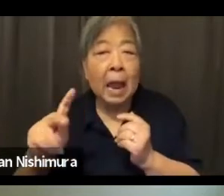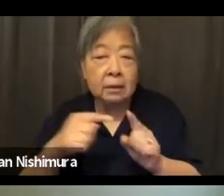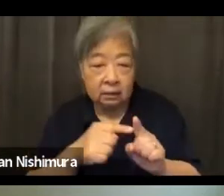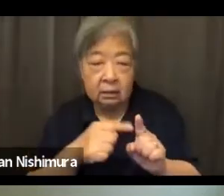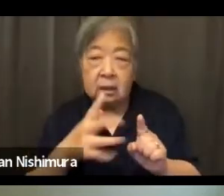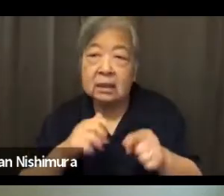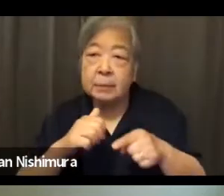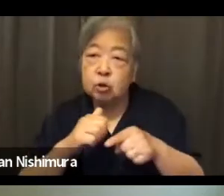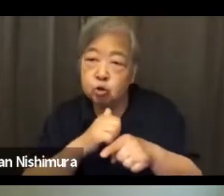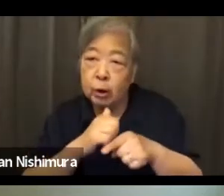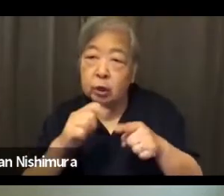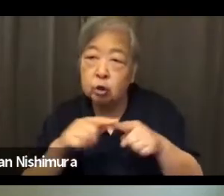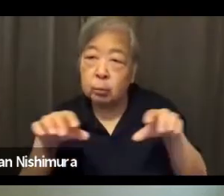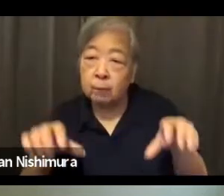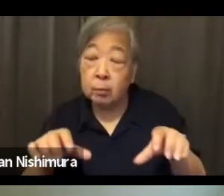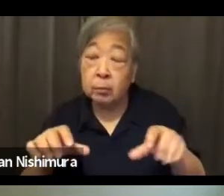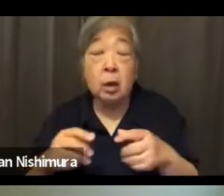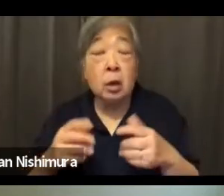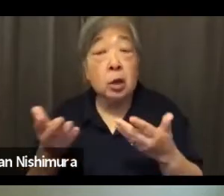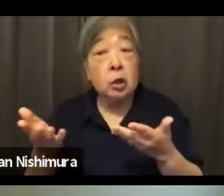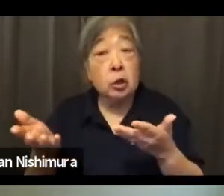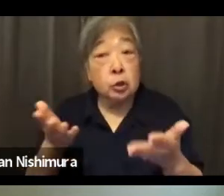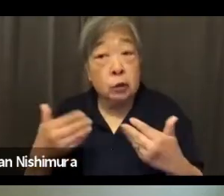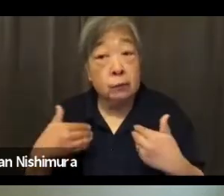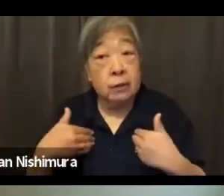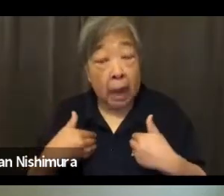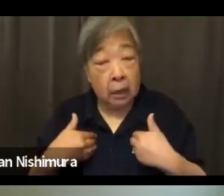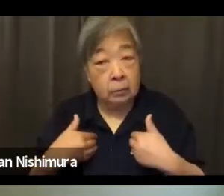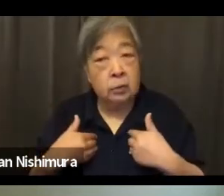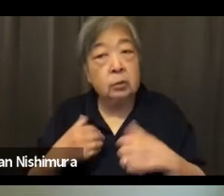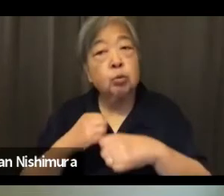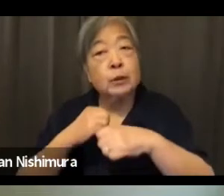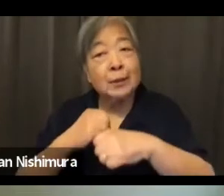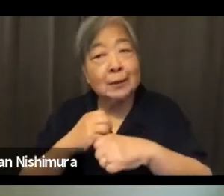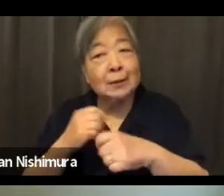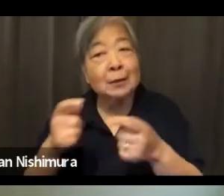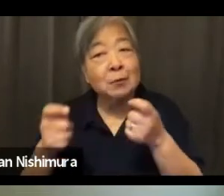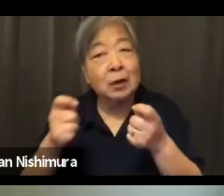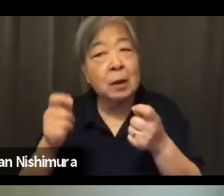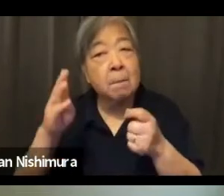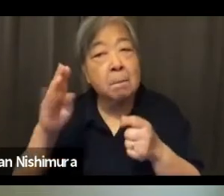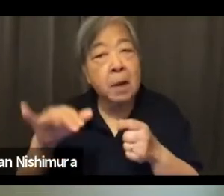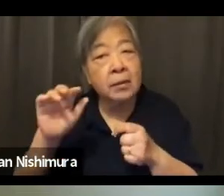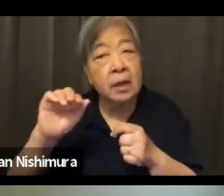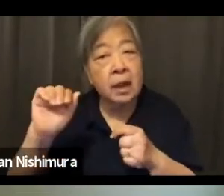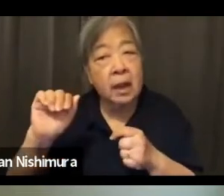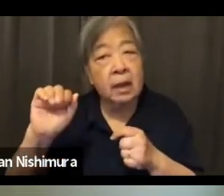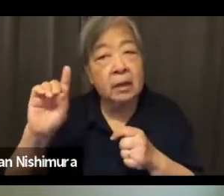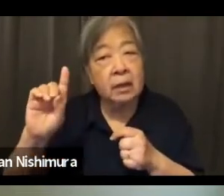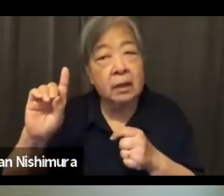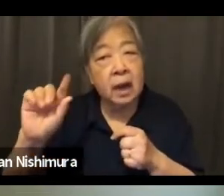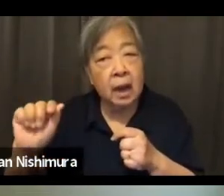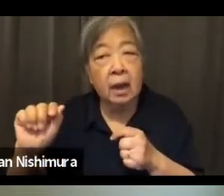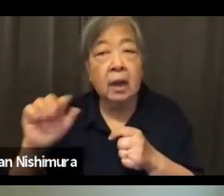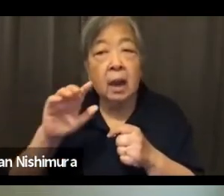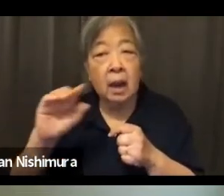Service animals are regulated and protected by the ADA and the Department of Justice.